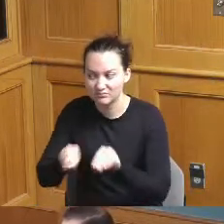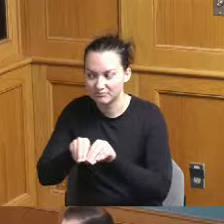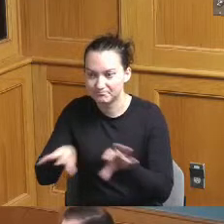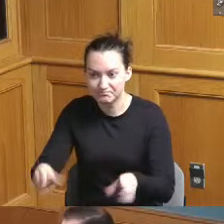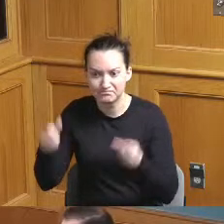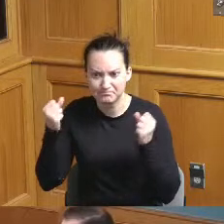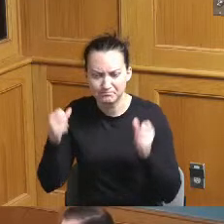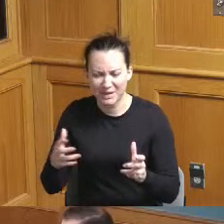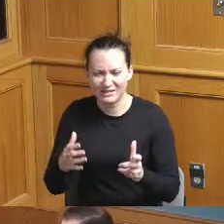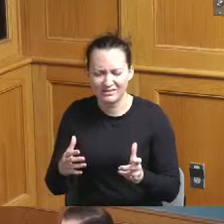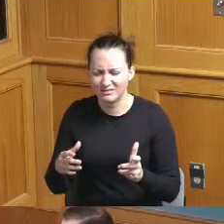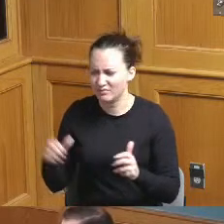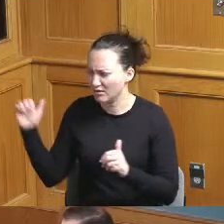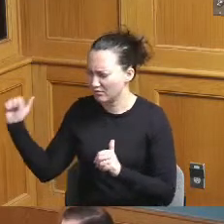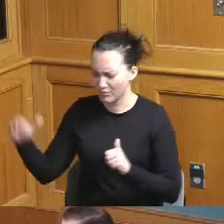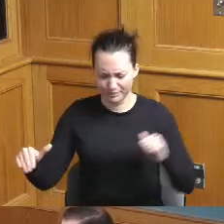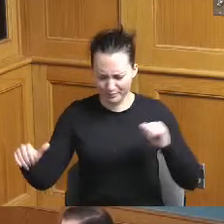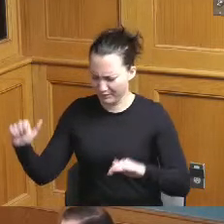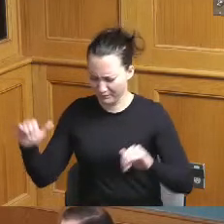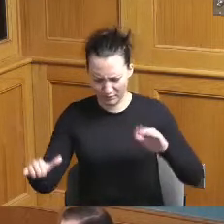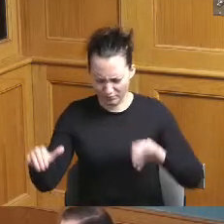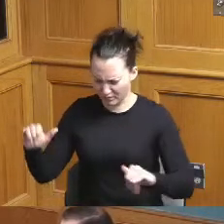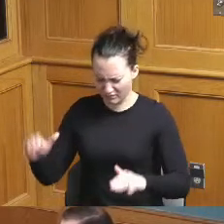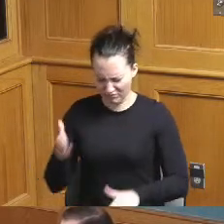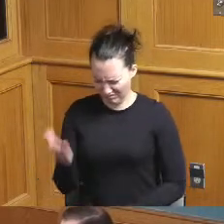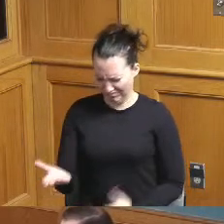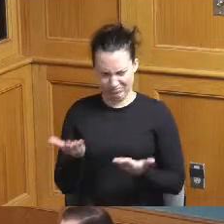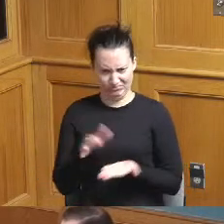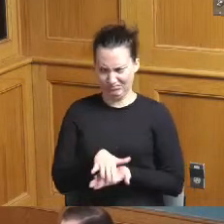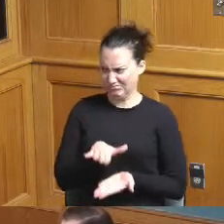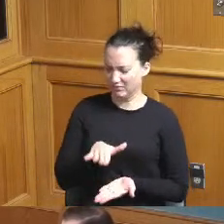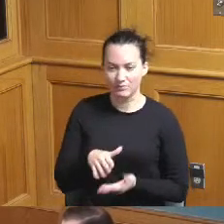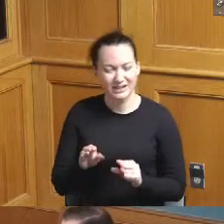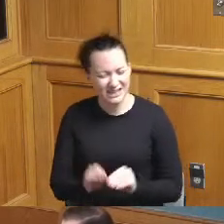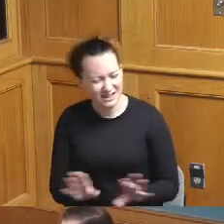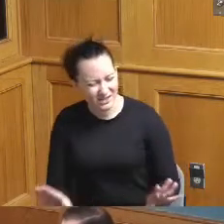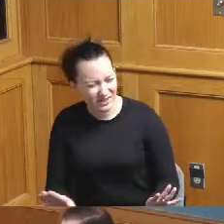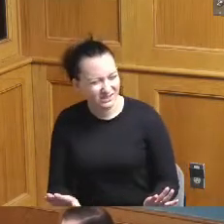multiple sources can you just talk about that for one second to clear up any confusions could the